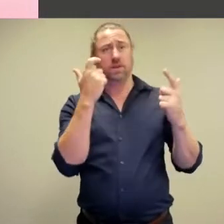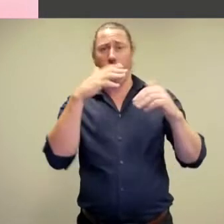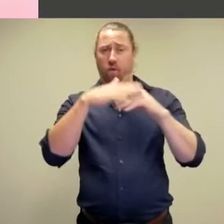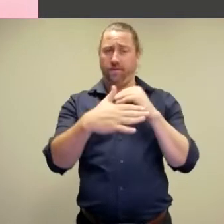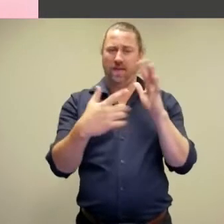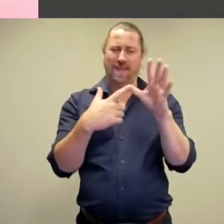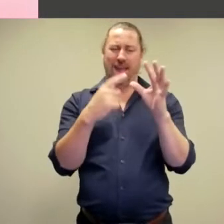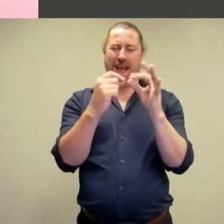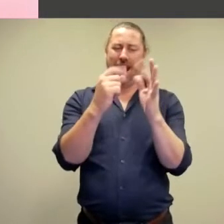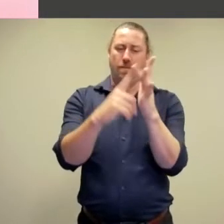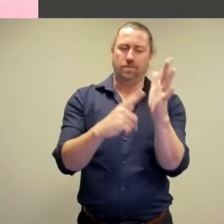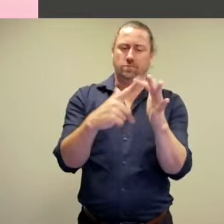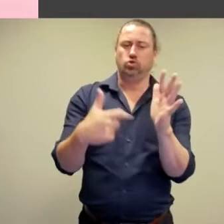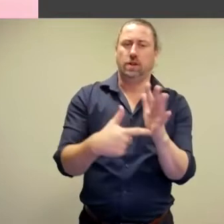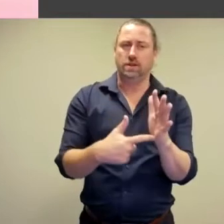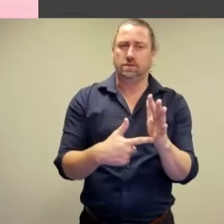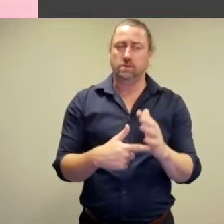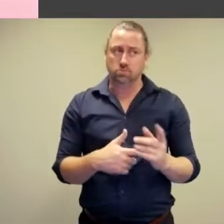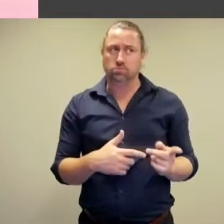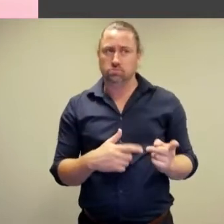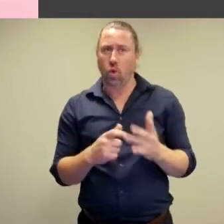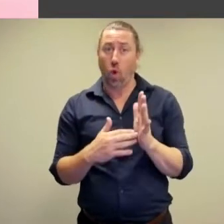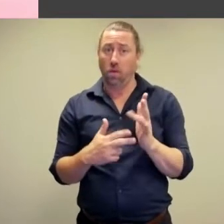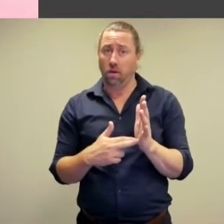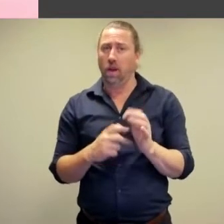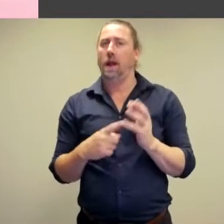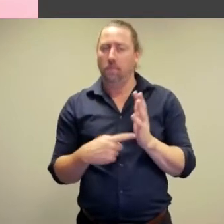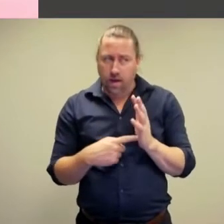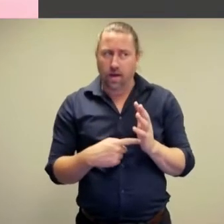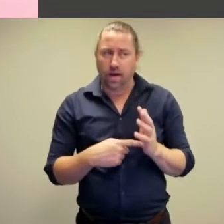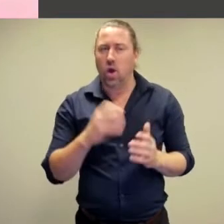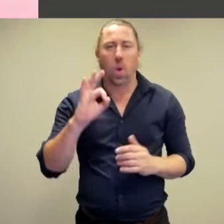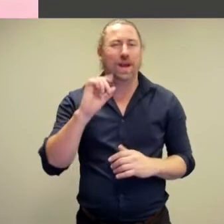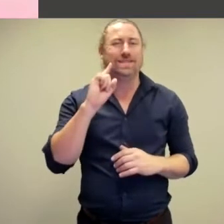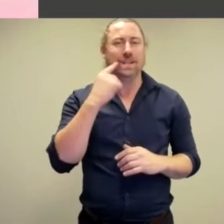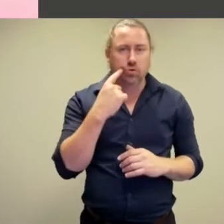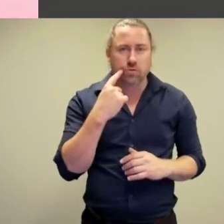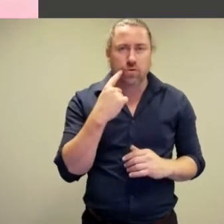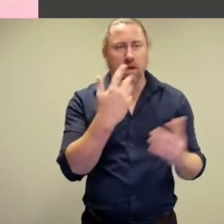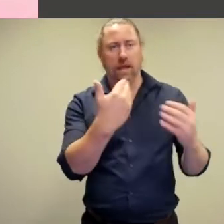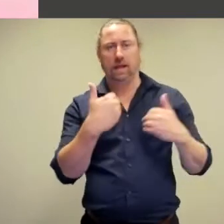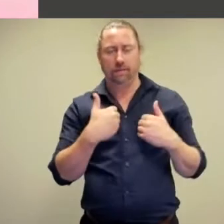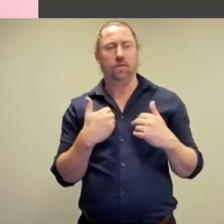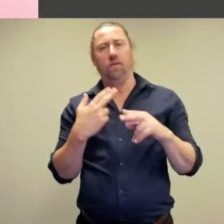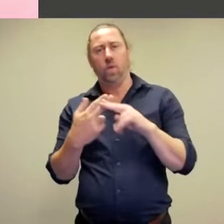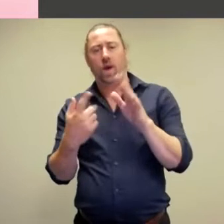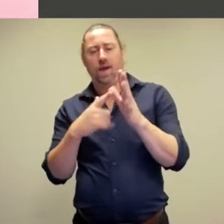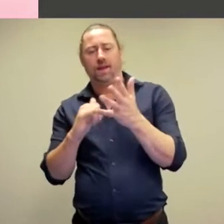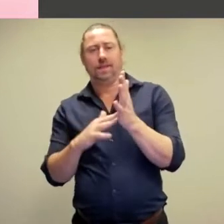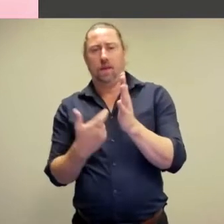is a very common but most likely